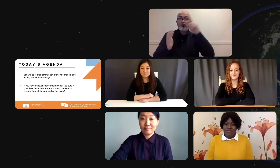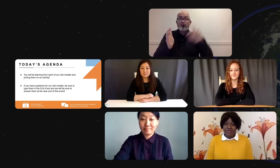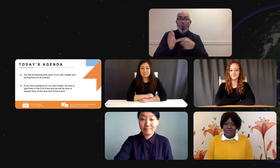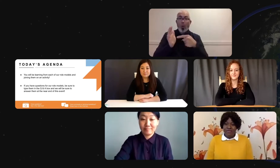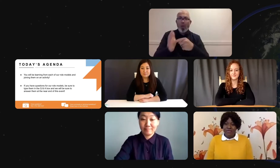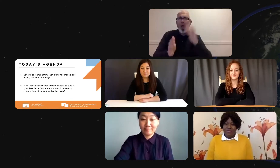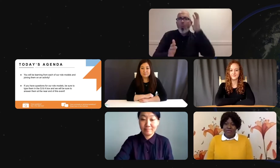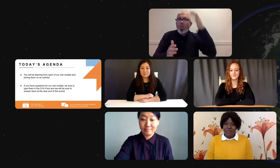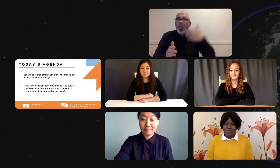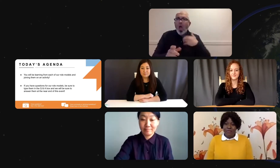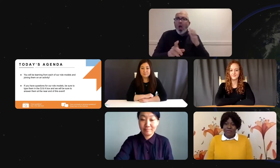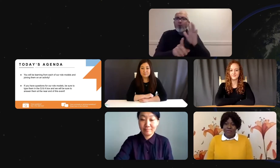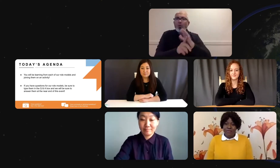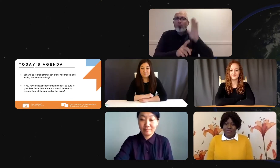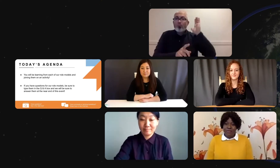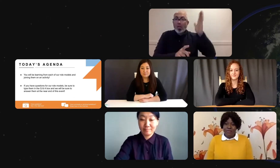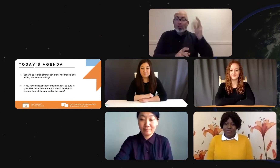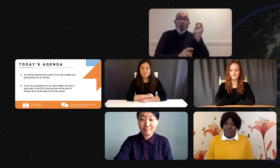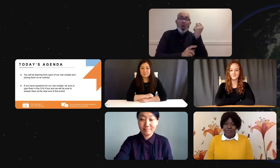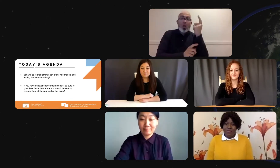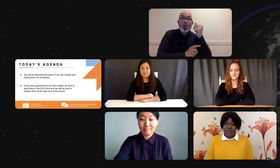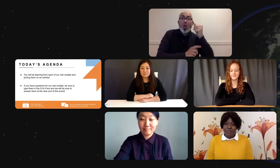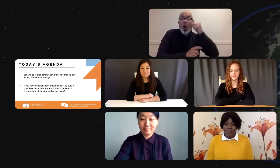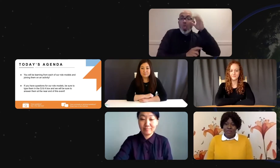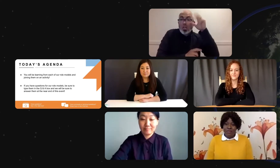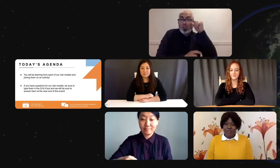We have our role models who will present.